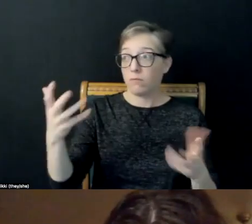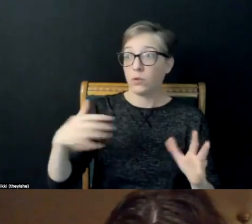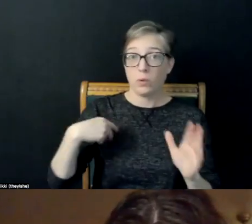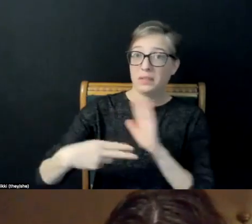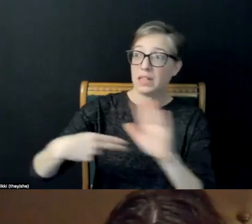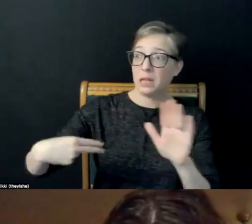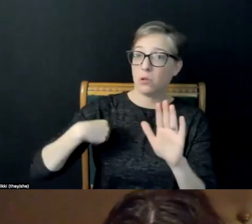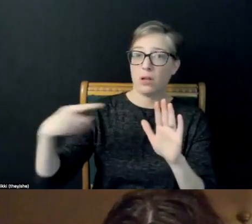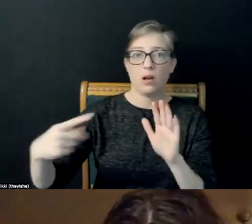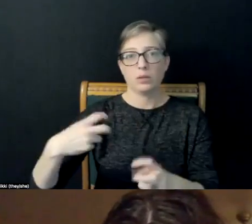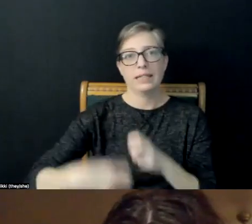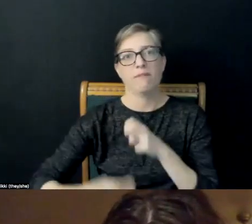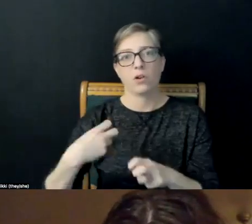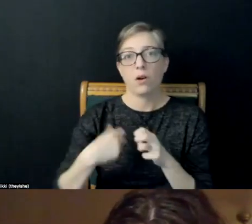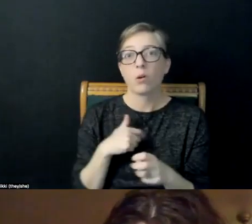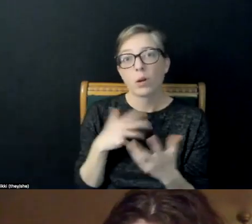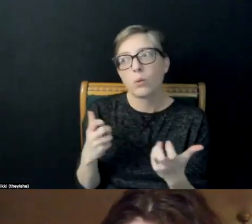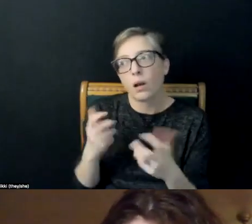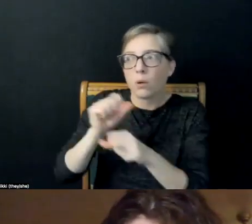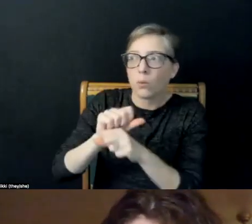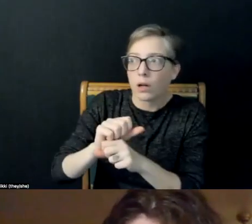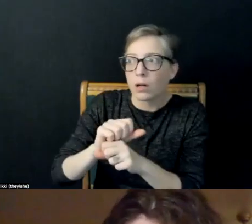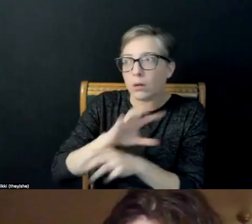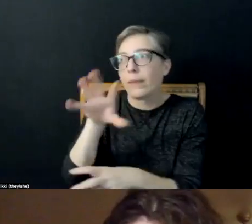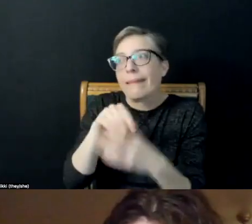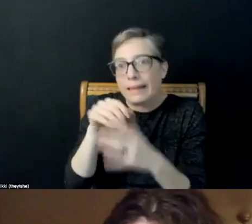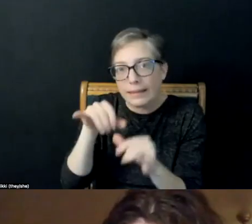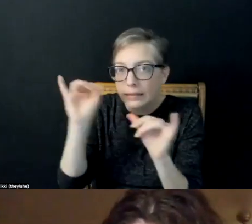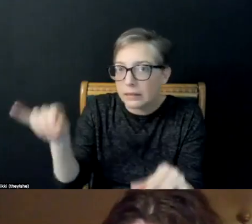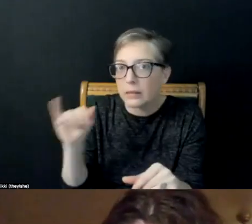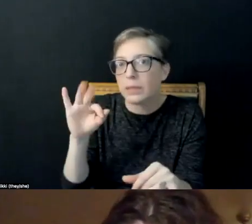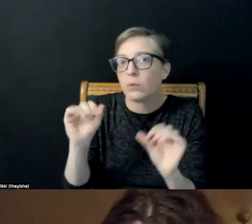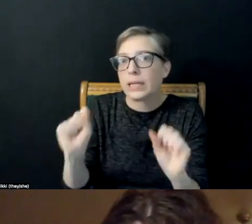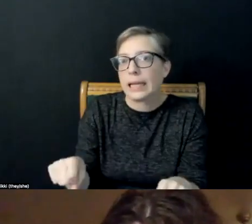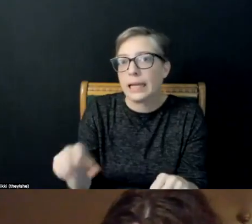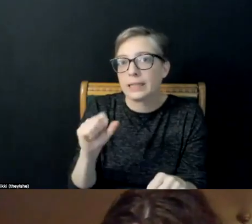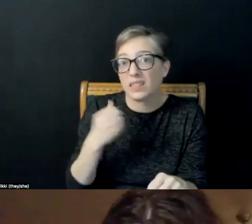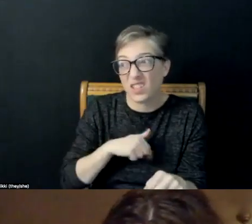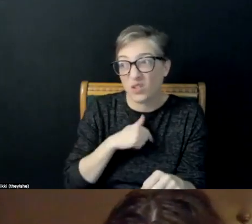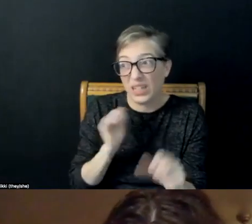We want to work within the system sometimes, so we can get out with our families intact.